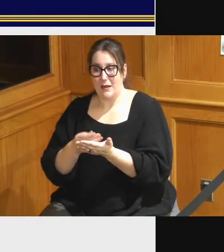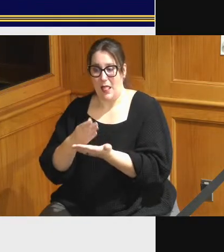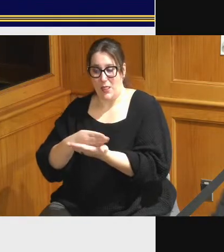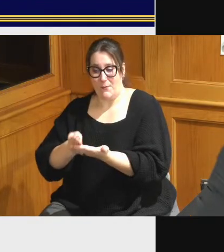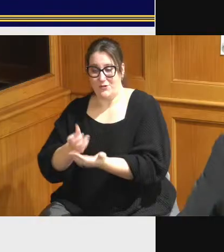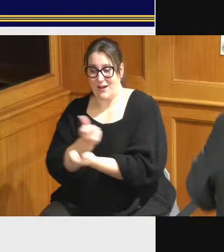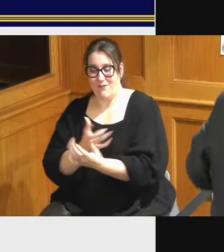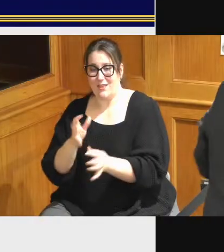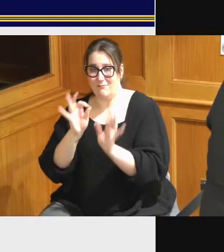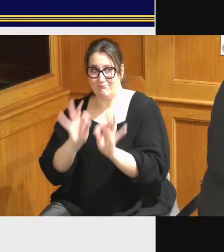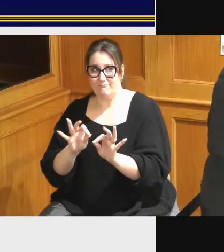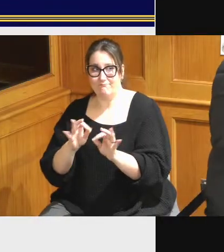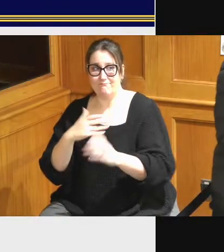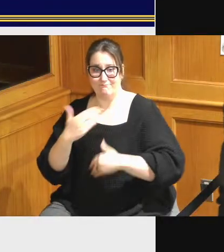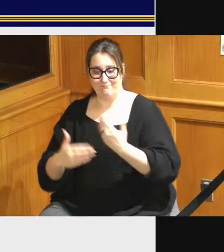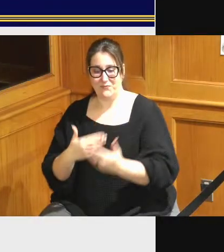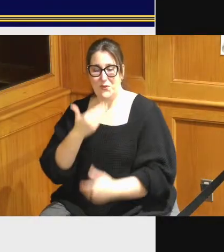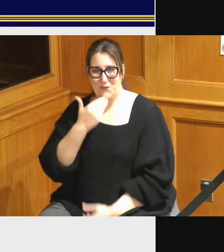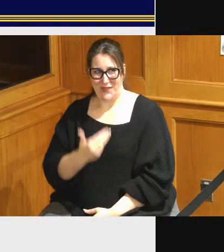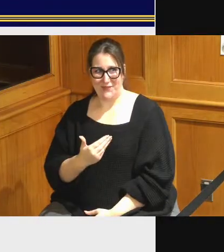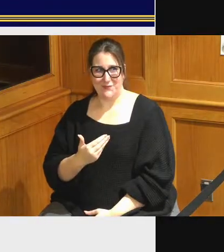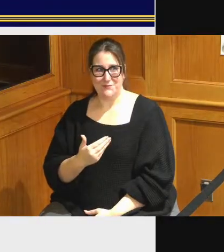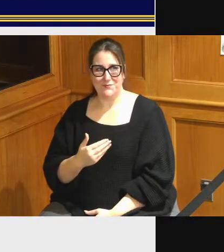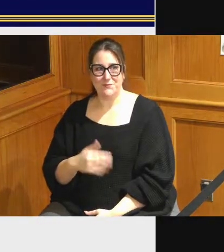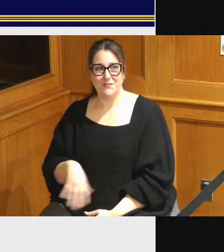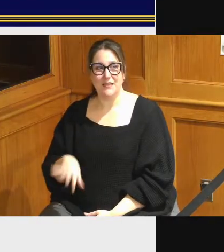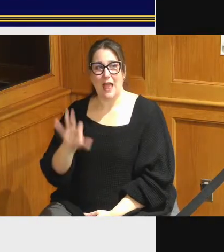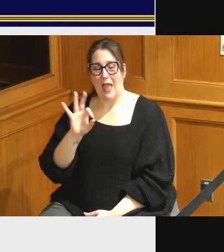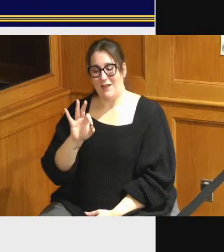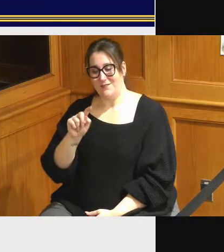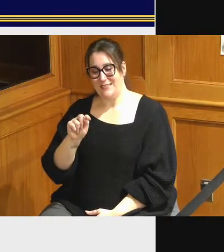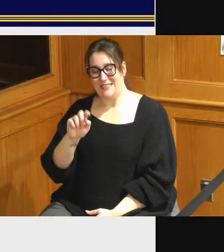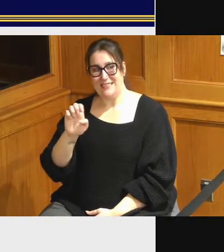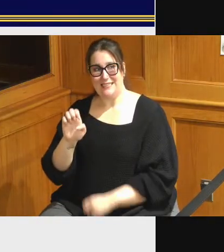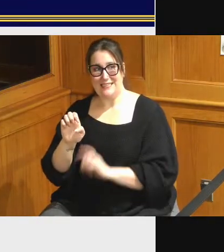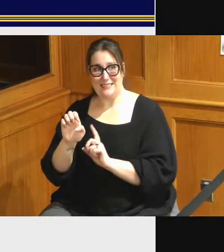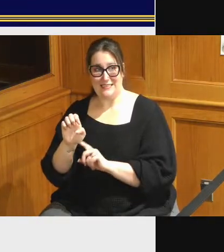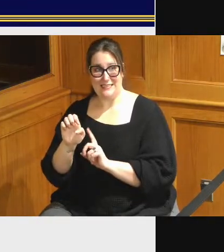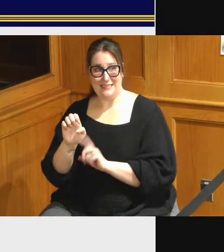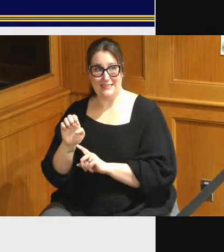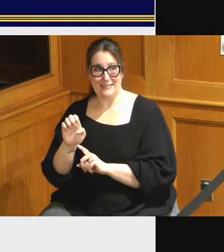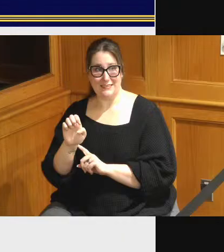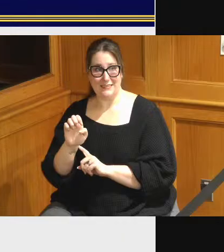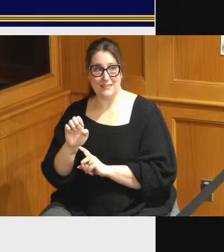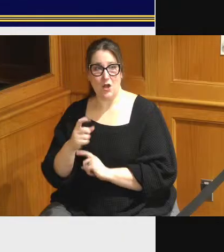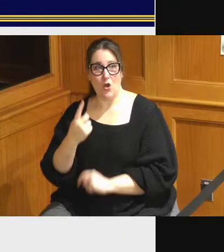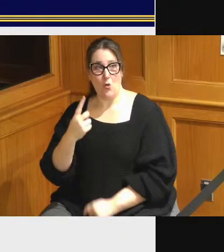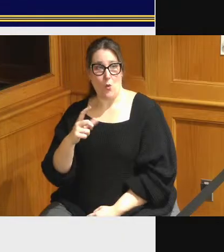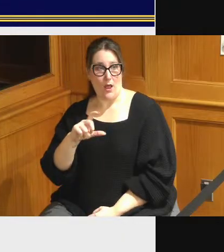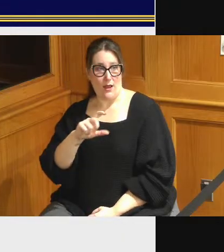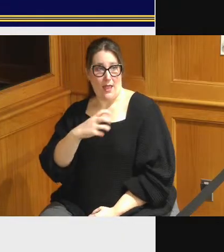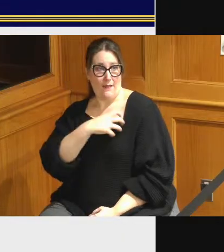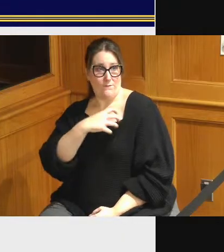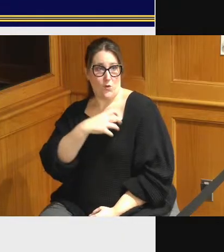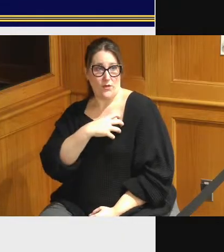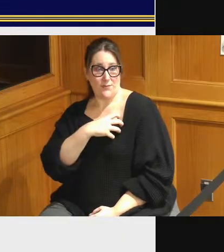very well. The last thing there is our FTE, the one enforcement captain. we have one enforcement